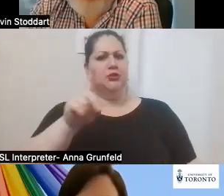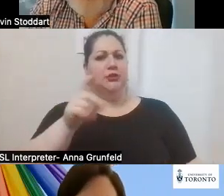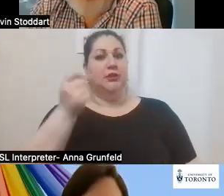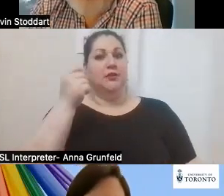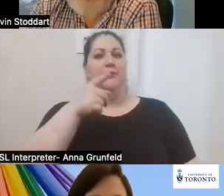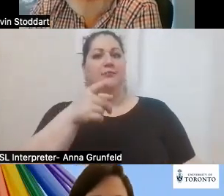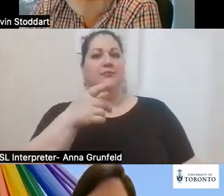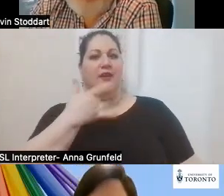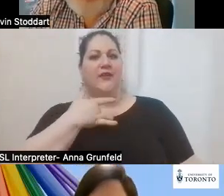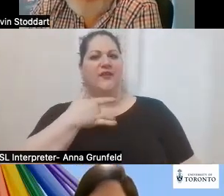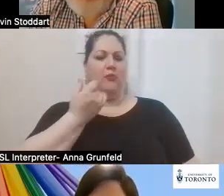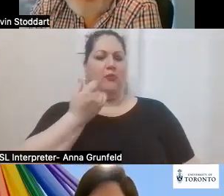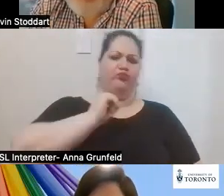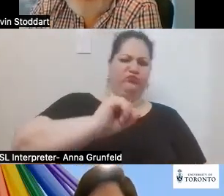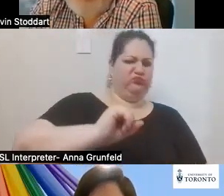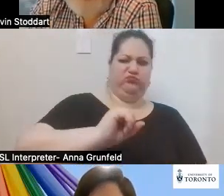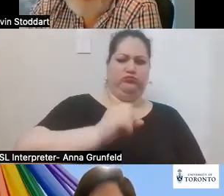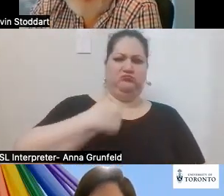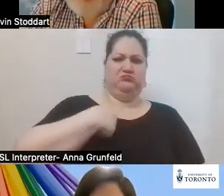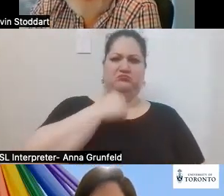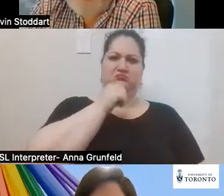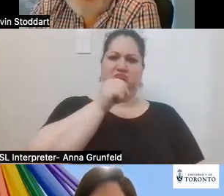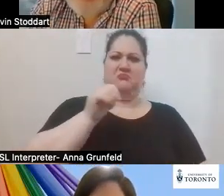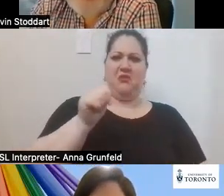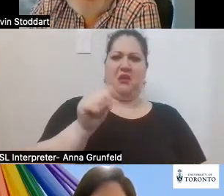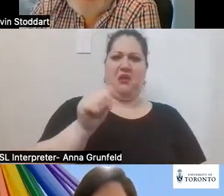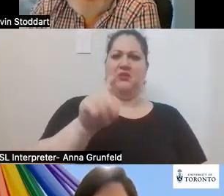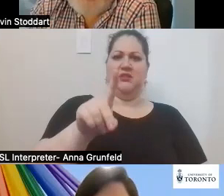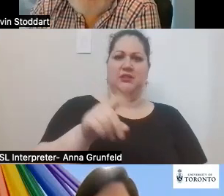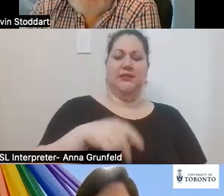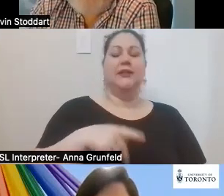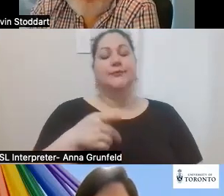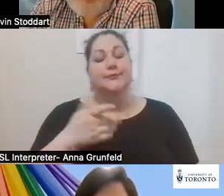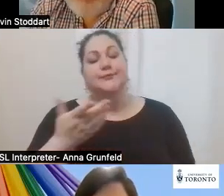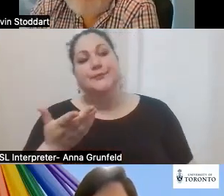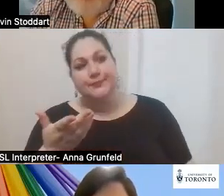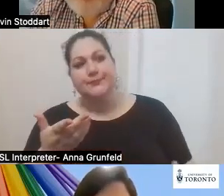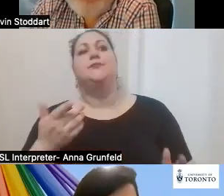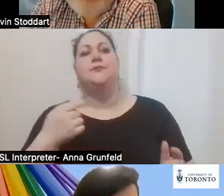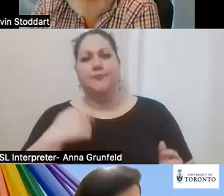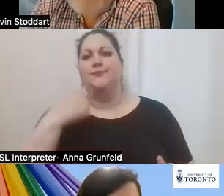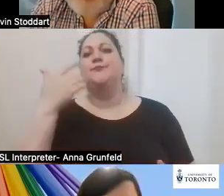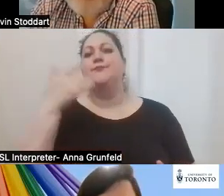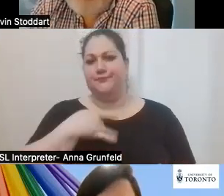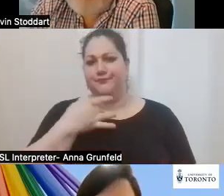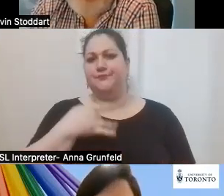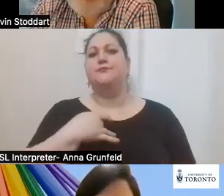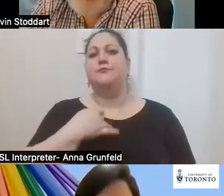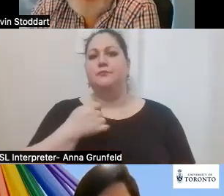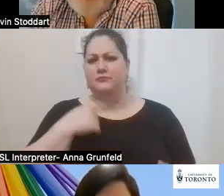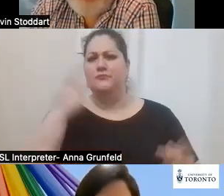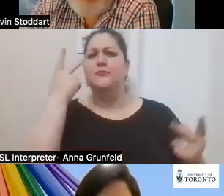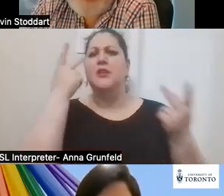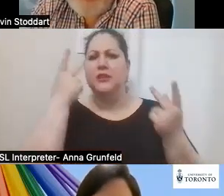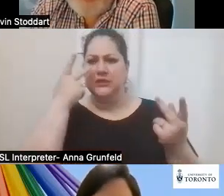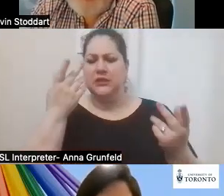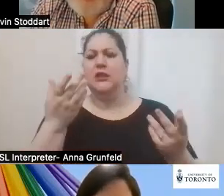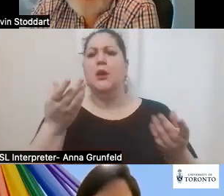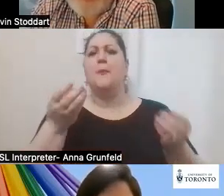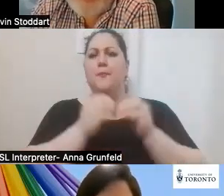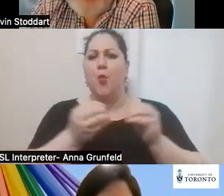Well, I think that we're increasingly seeing an overlap between symptoms of ADHD and ASD.